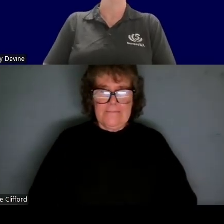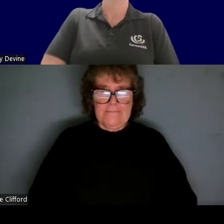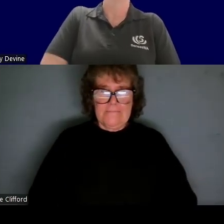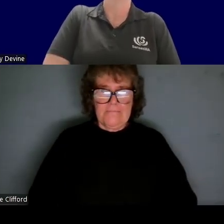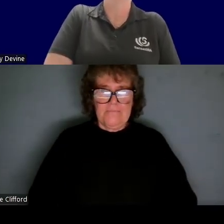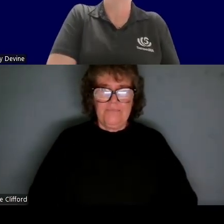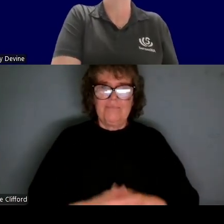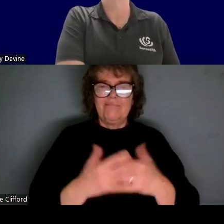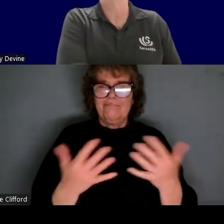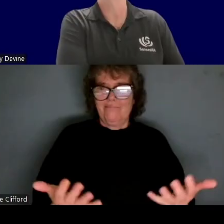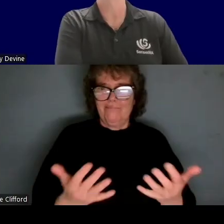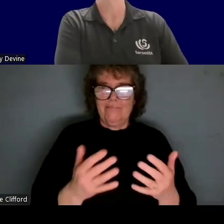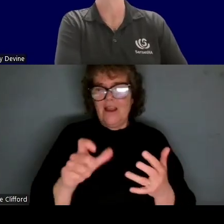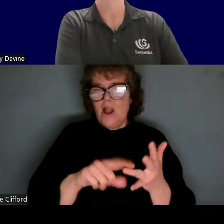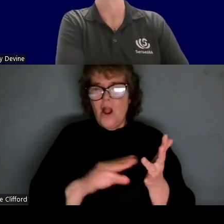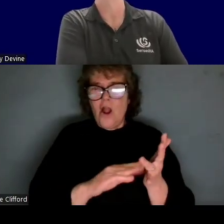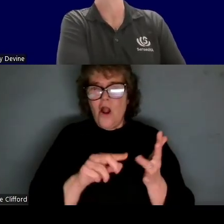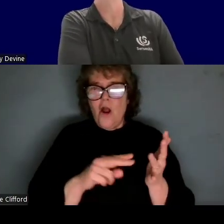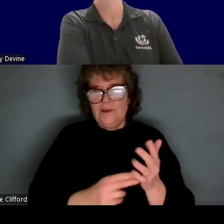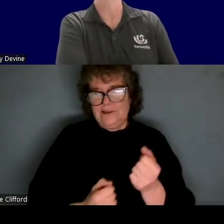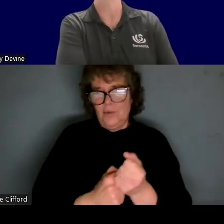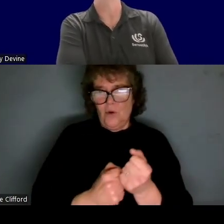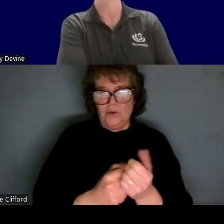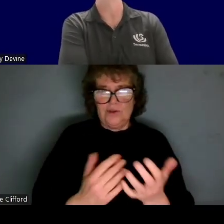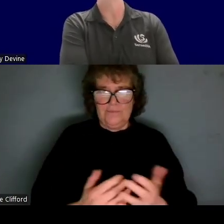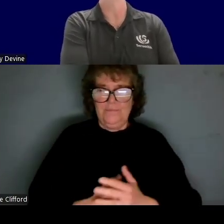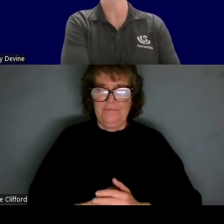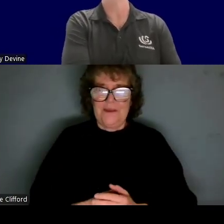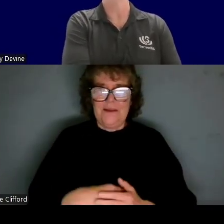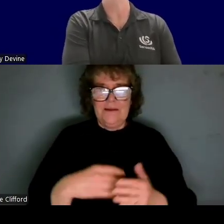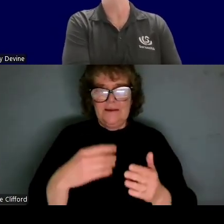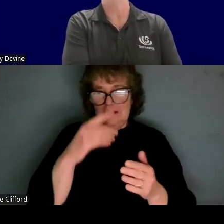Common supports from a PBS lens. PBS practitioners like to work closely with